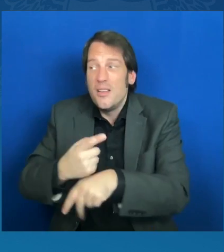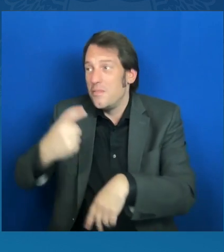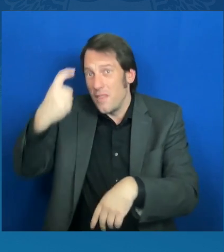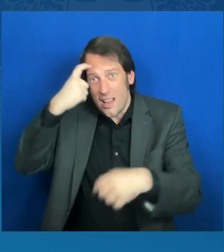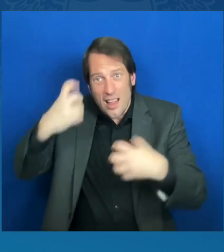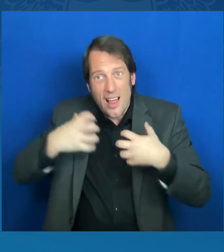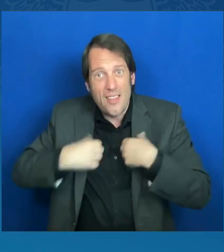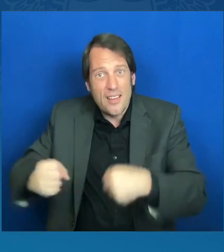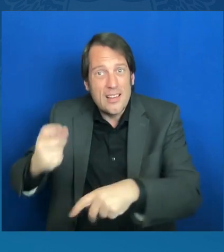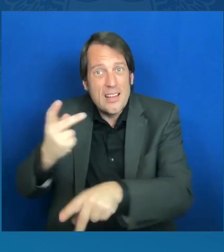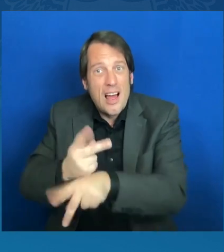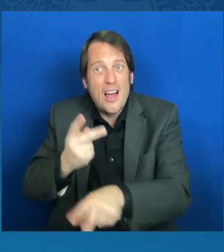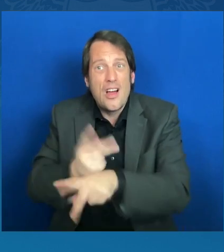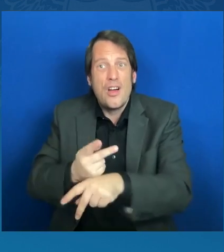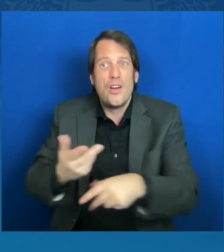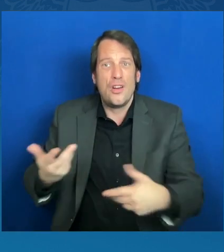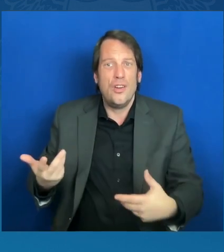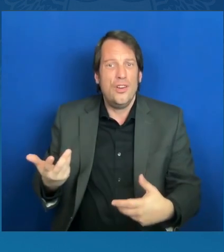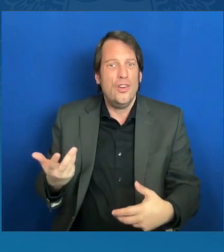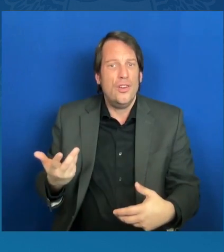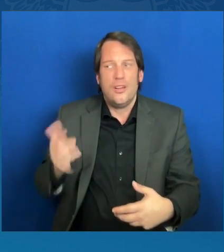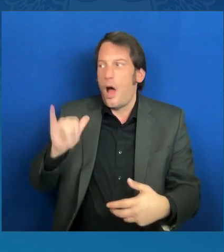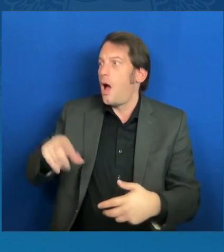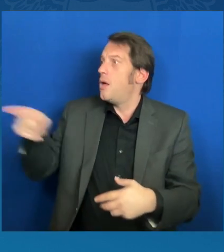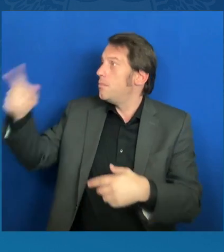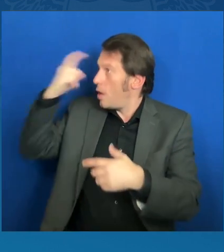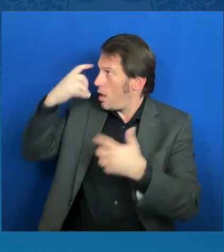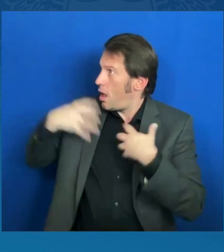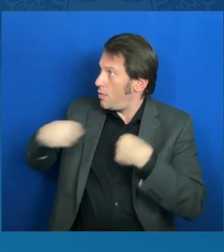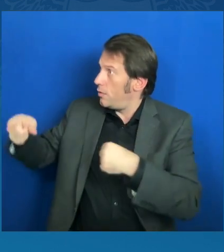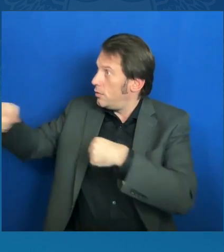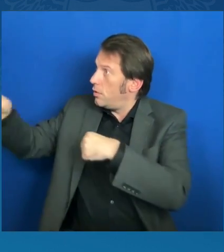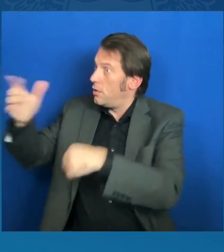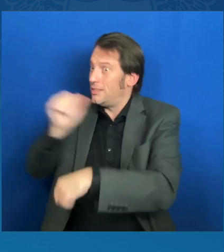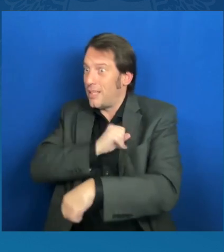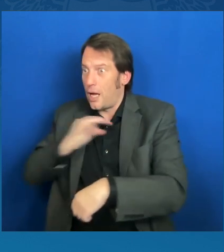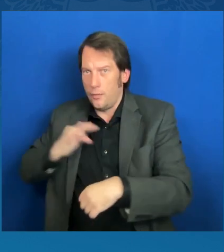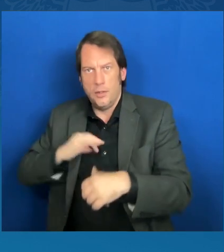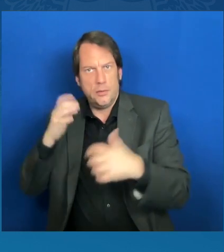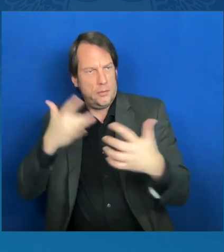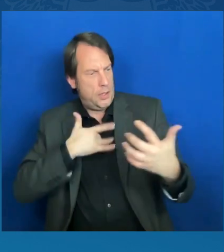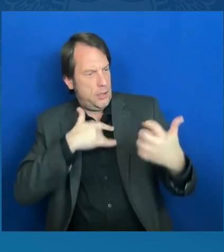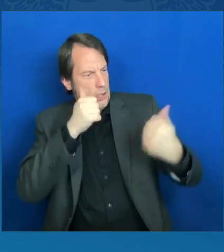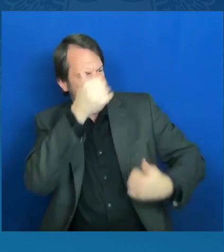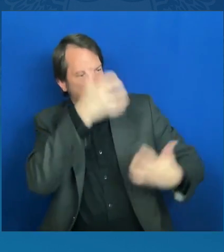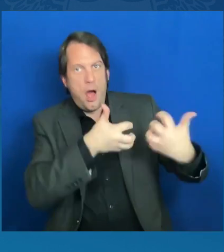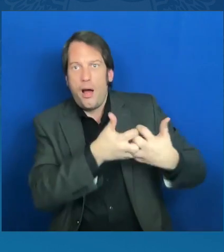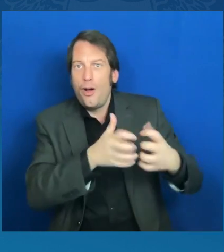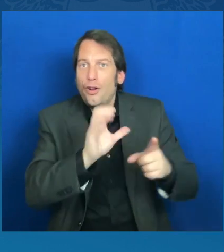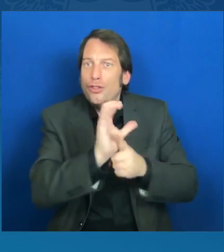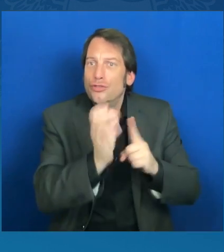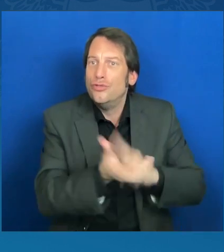What is happening in that community to support young parents, knowing all young parents have a natural desire